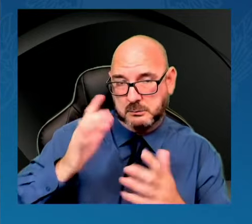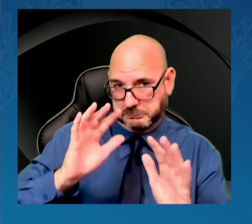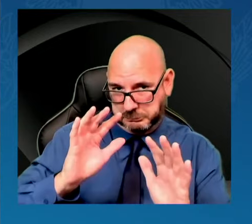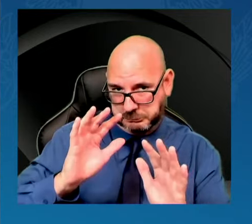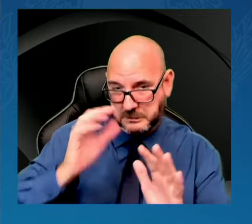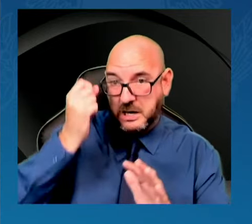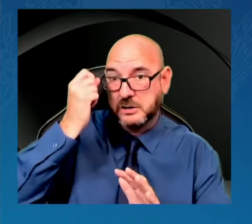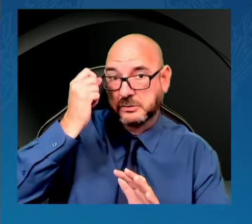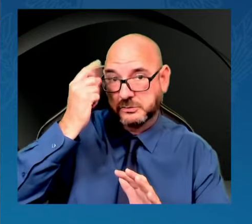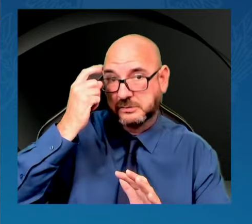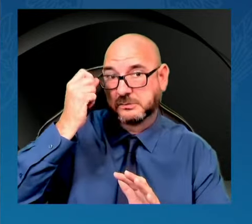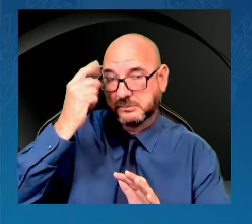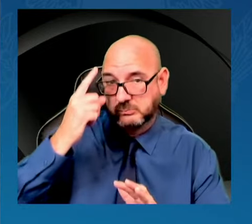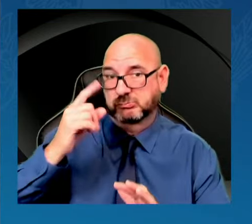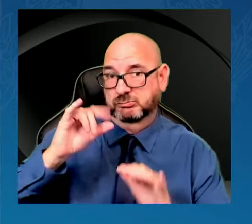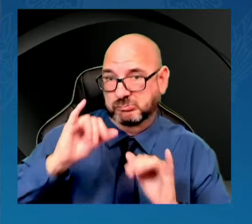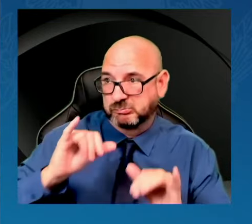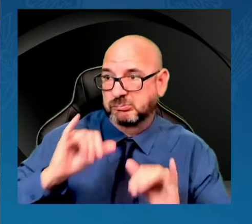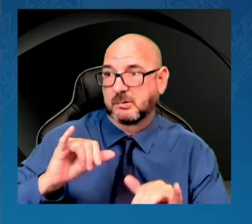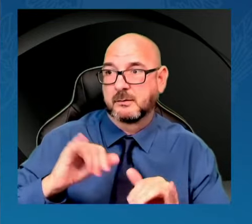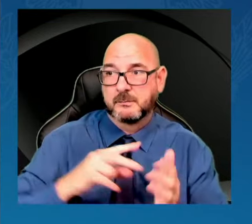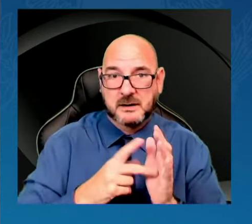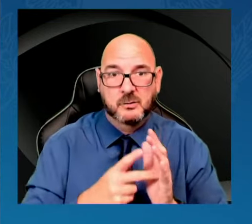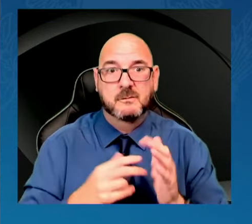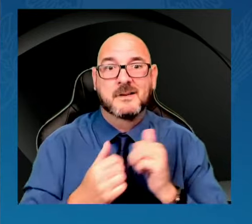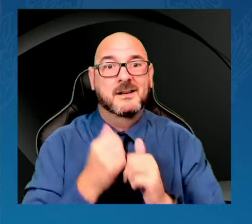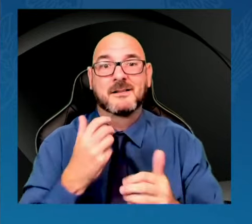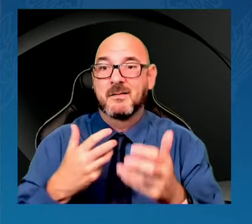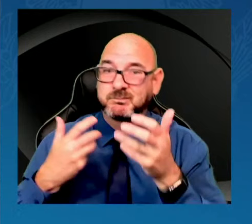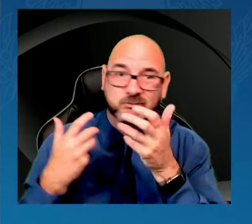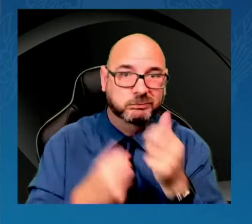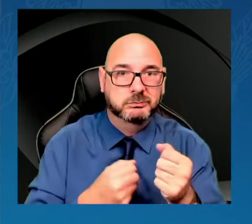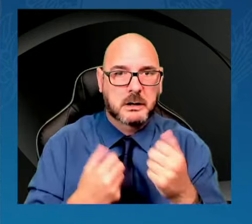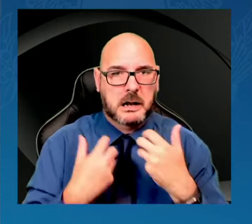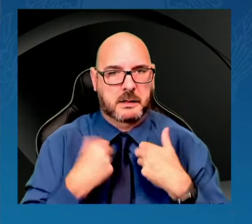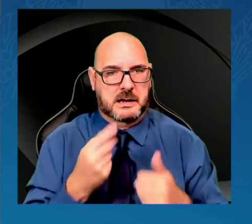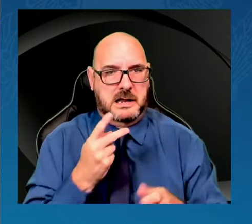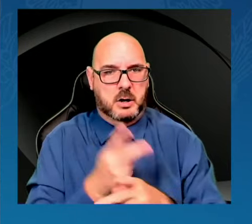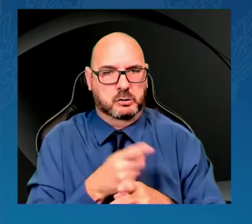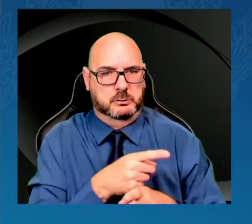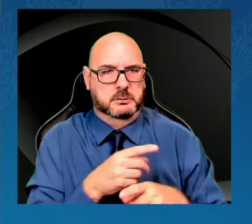in the healthcare delivery system to be able to do that work. But there's a real connection